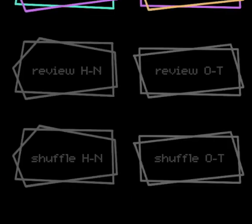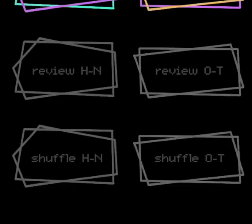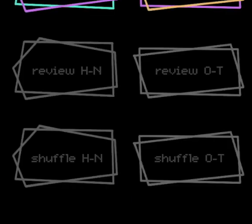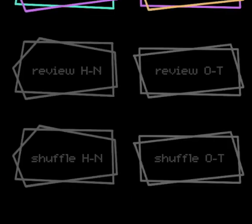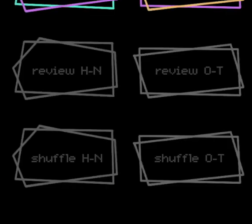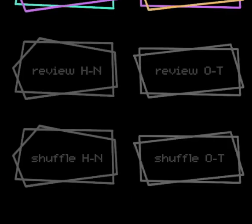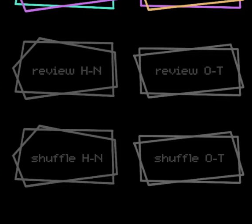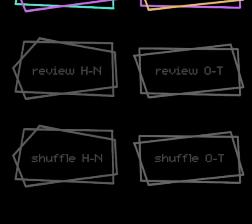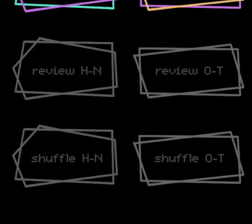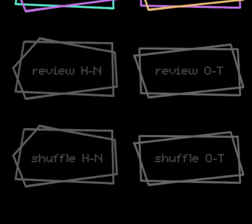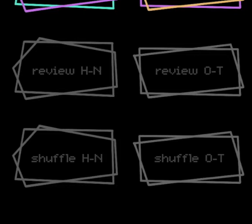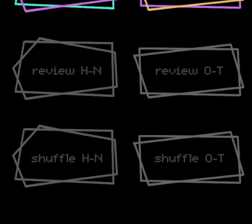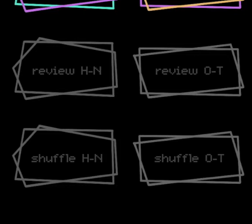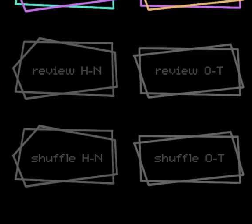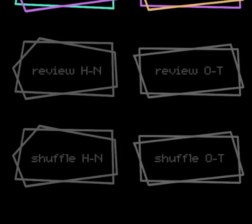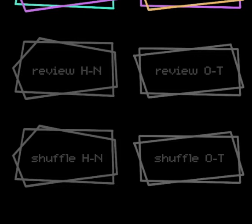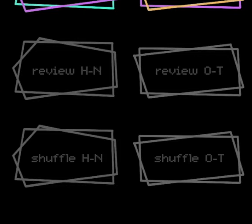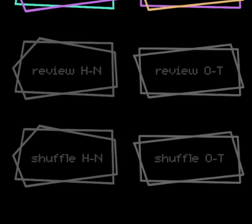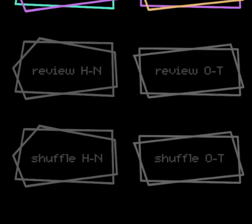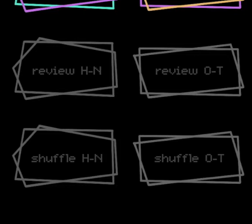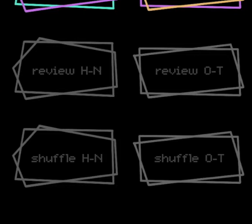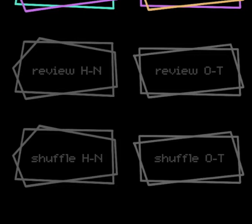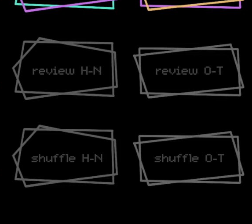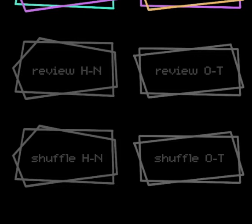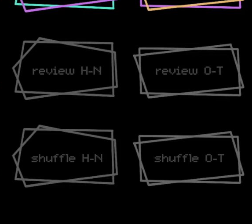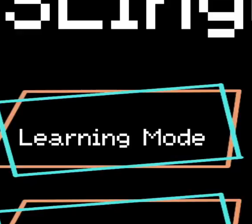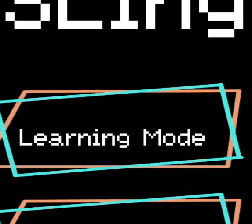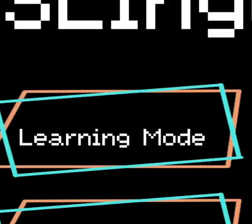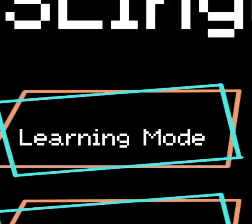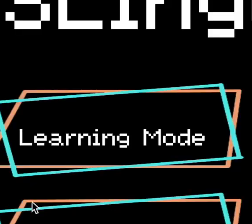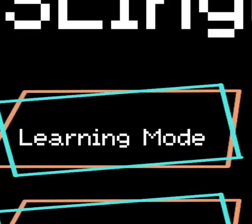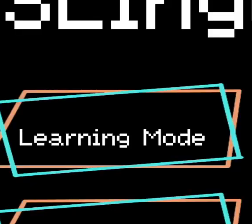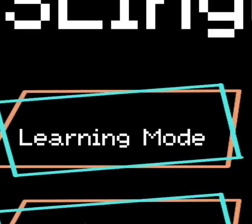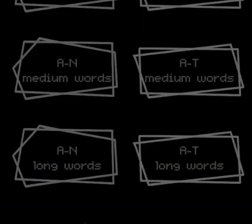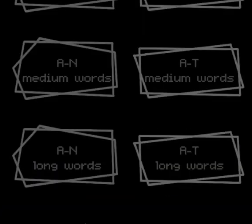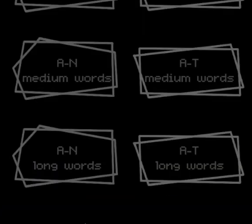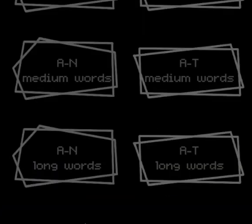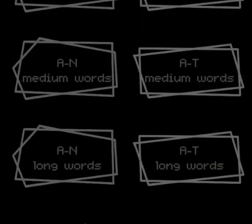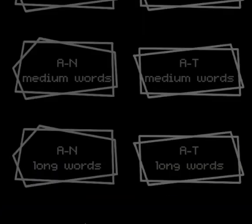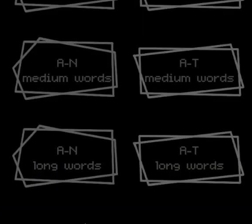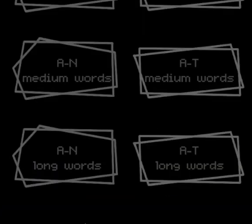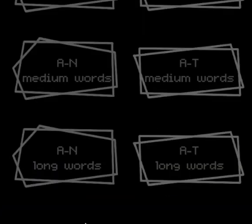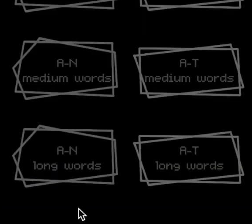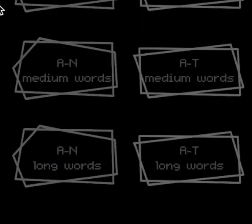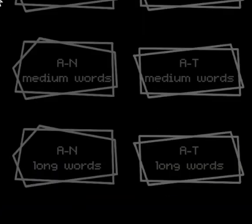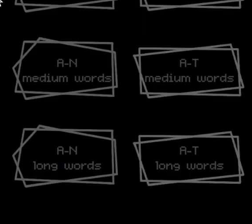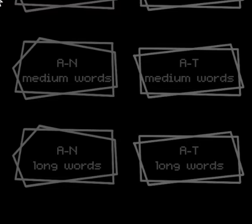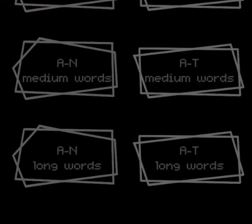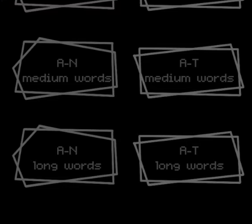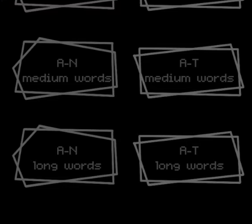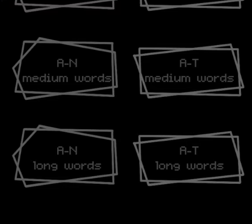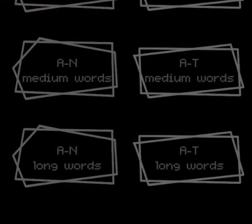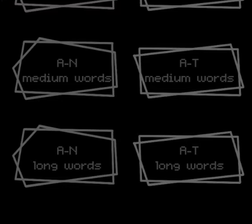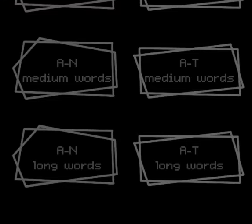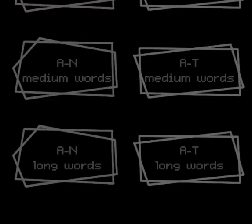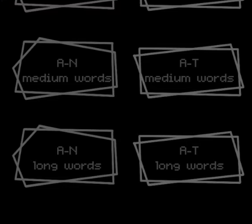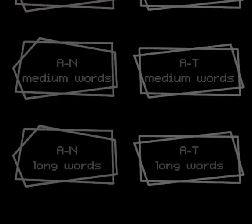When you complete the whole column, you unlock the game! You can now go to the game mode to test yourself on the letters you just learned.